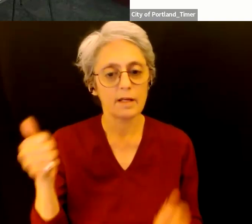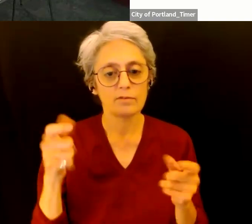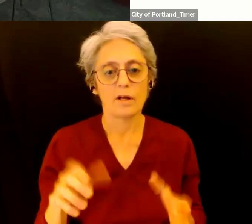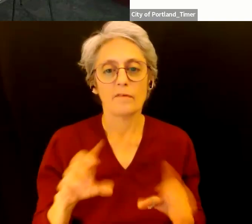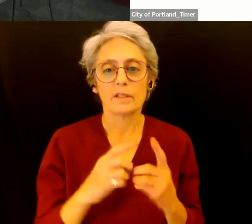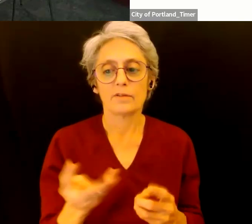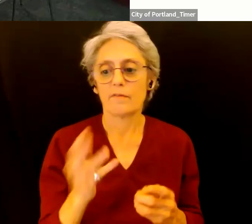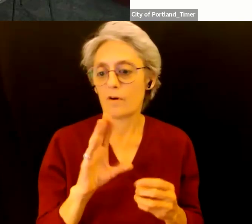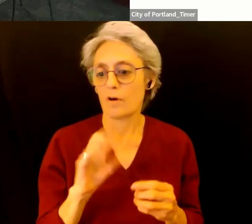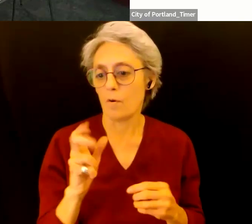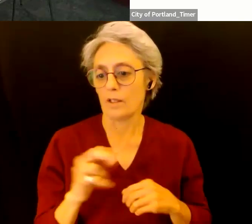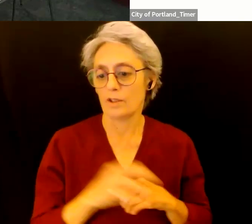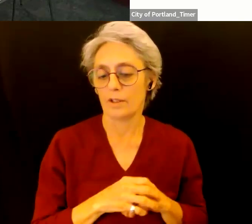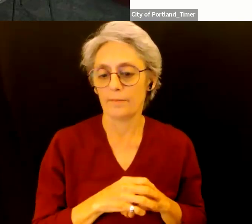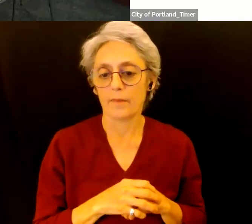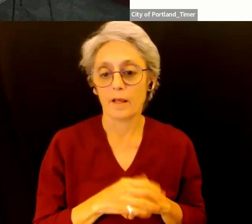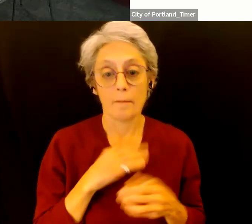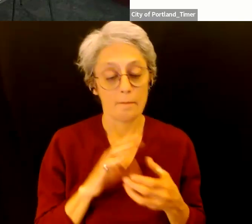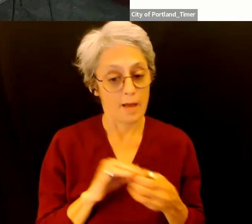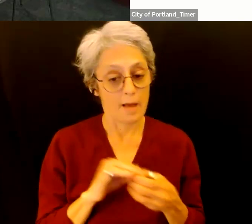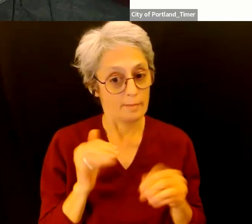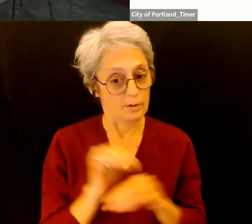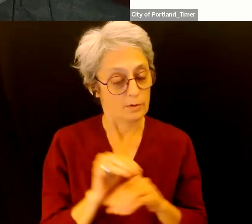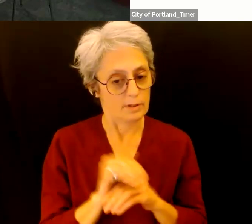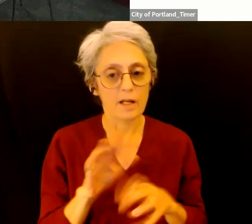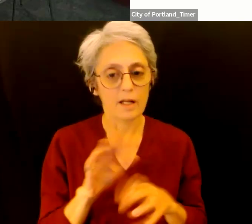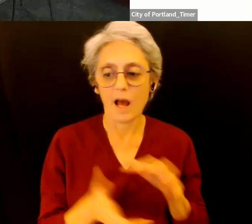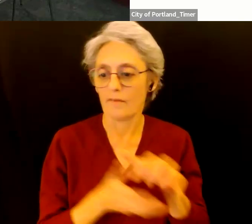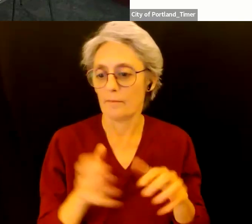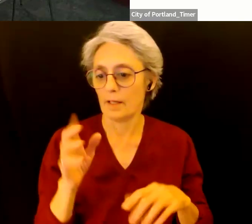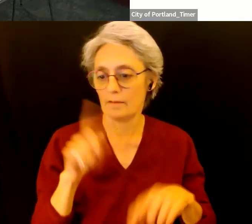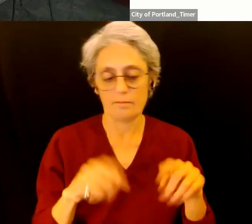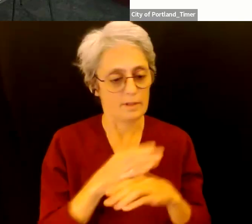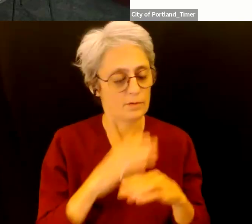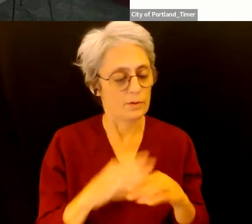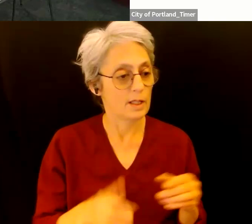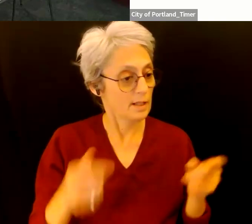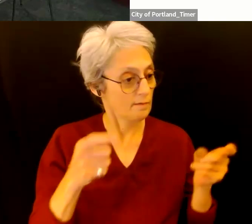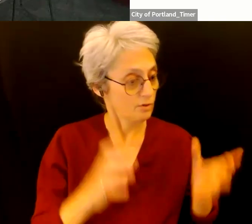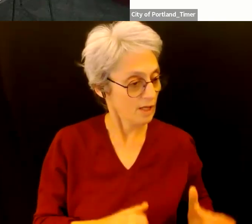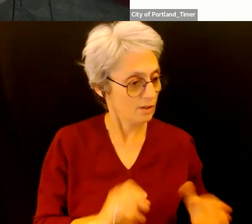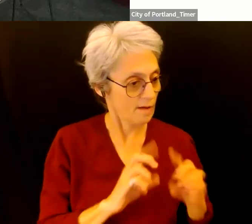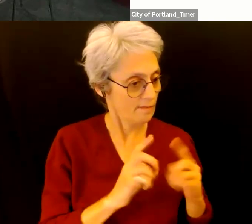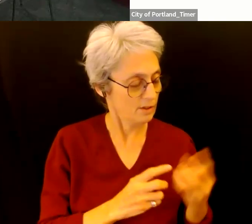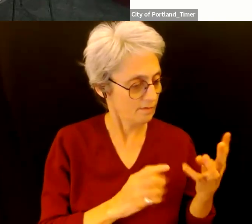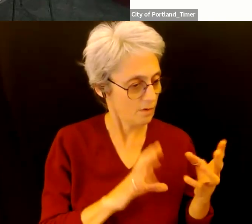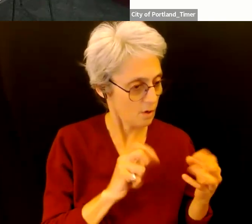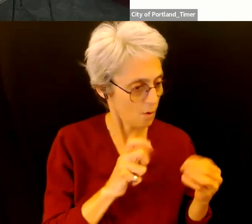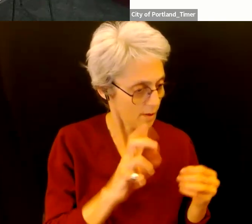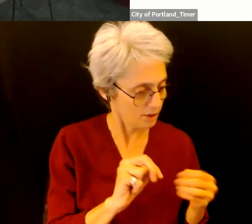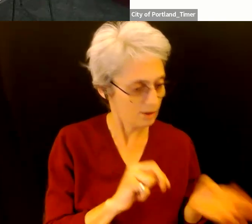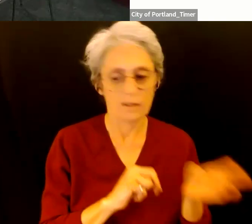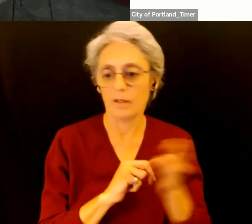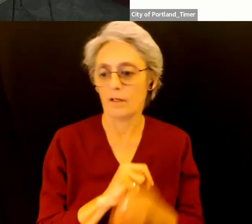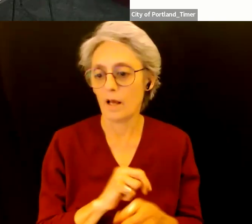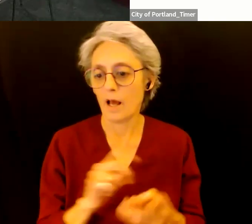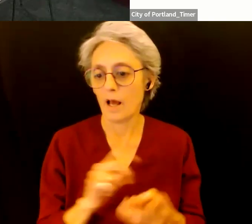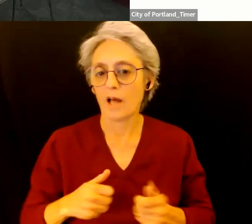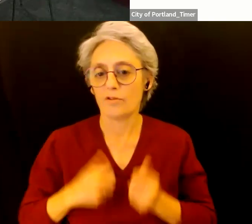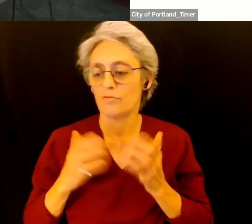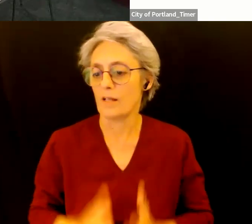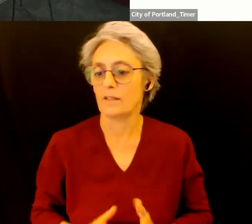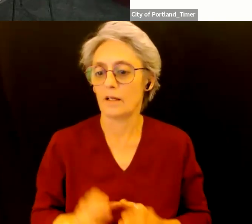And my comments tonight are kind of a mix between being the executive director of the District 4 Coalition And being a resident of downtown.